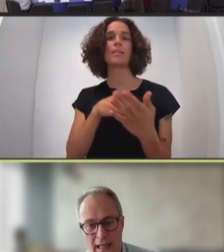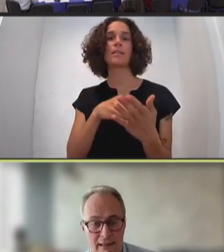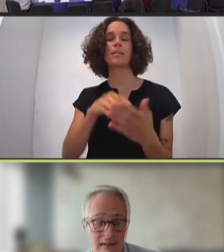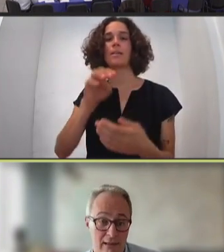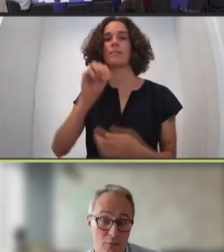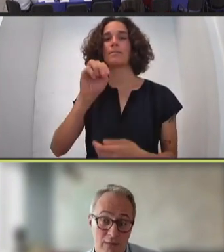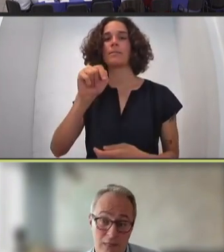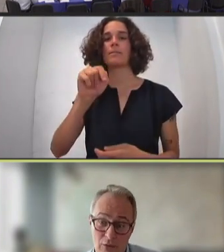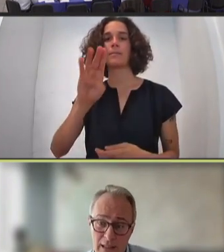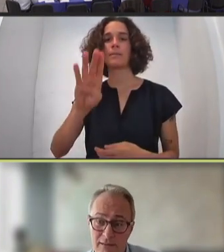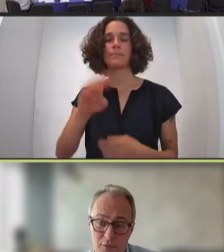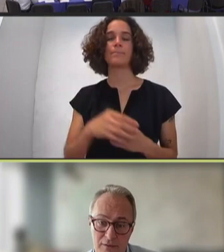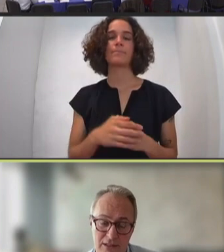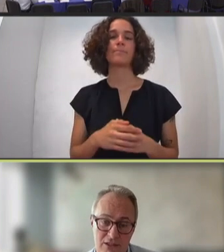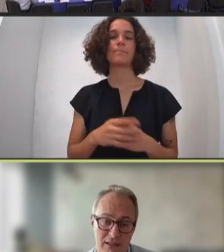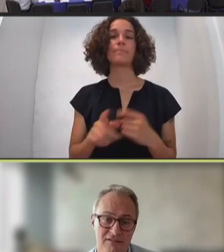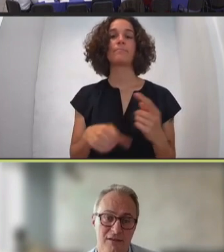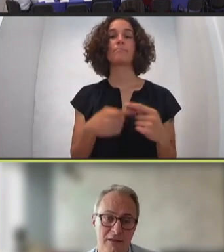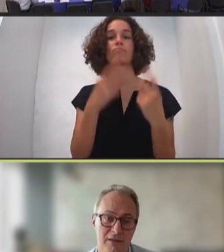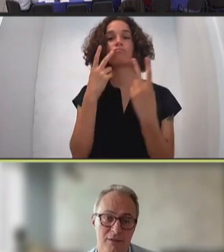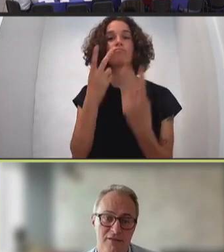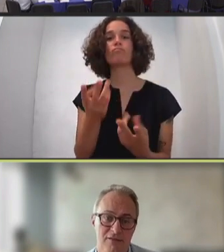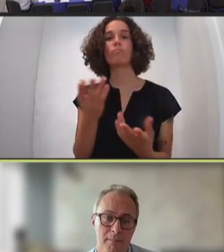And when we look at the protection -- next slide, please.